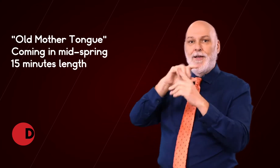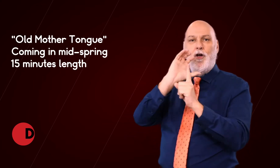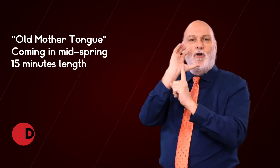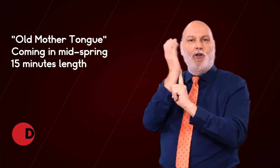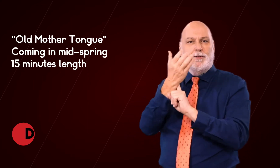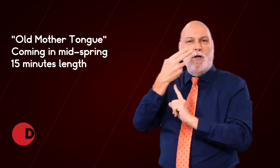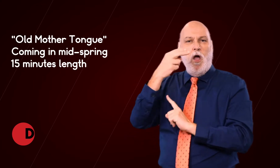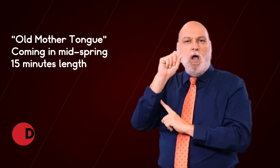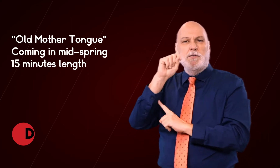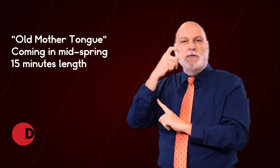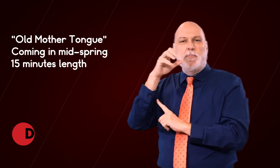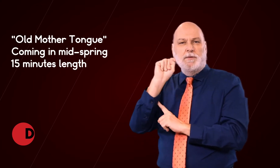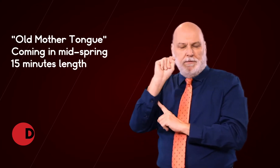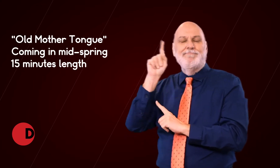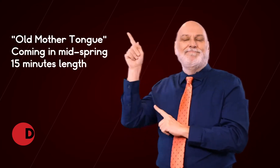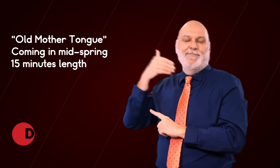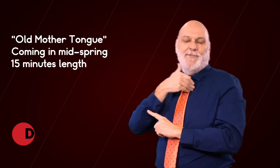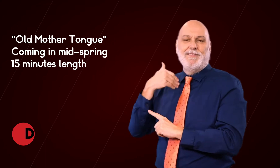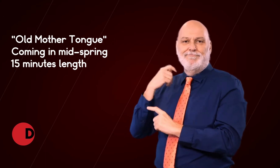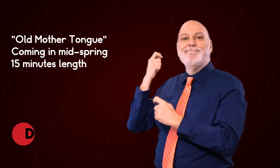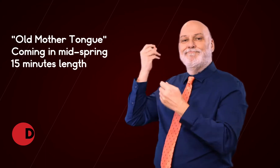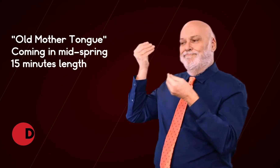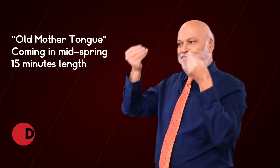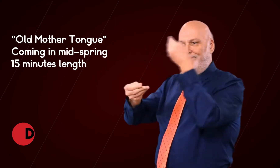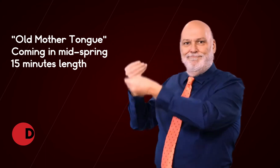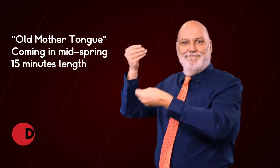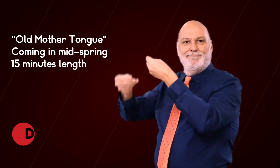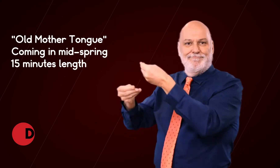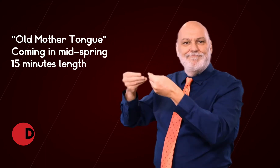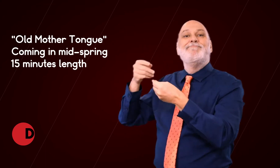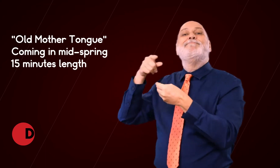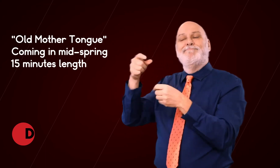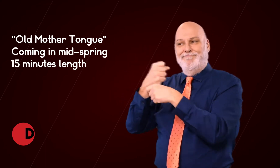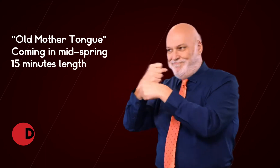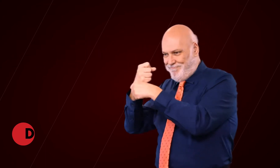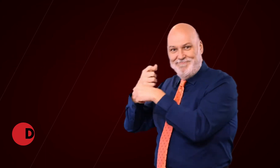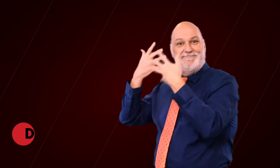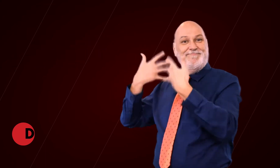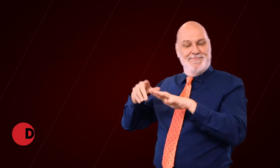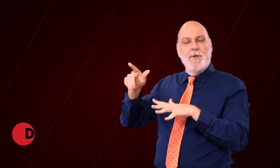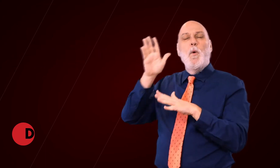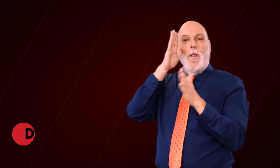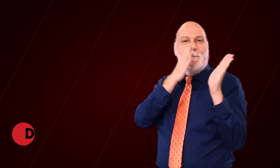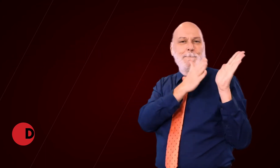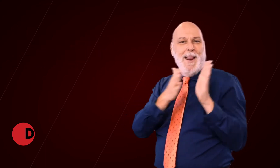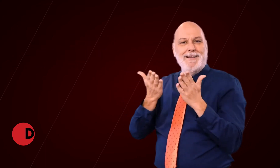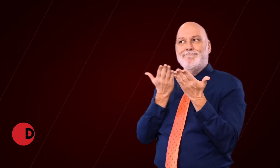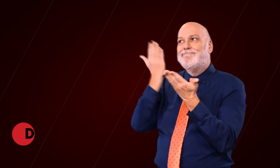Ontario Arts Council, and Cultural Hotspot in Toronto.